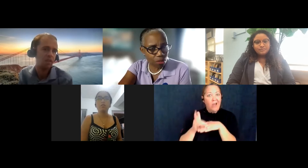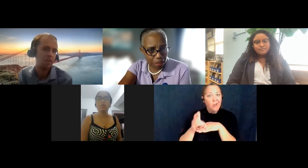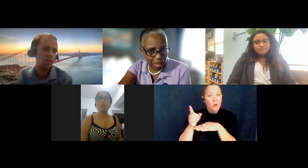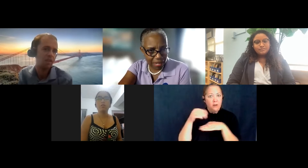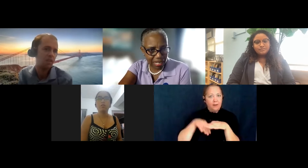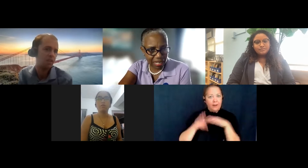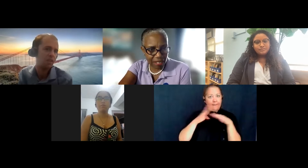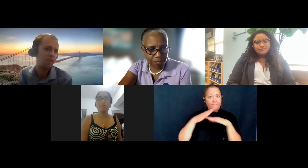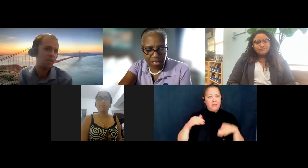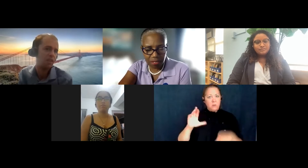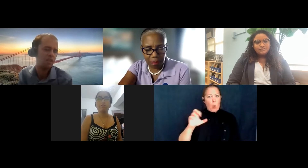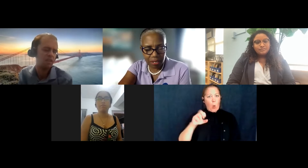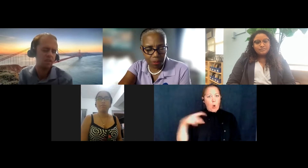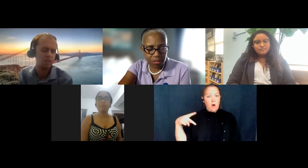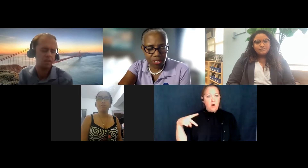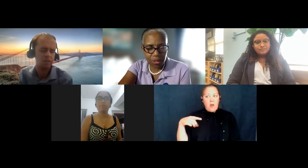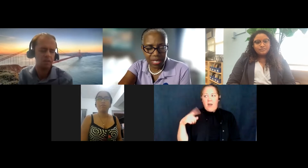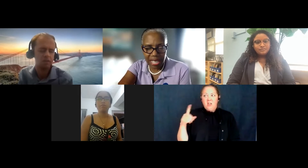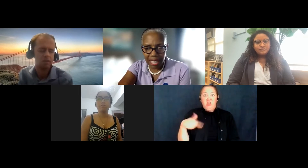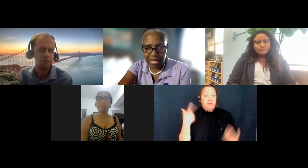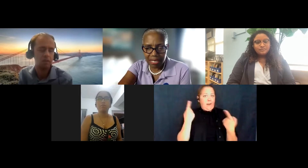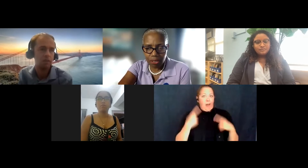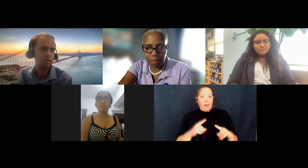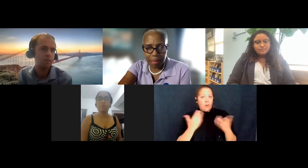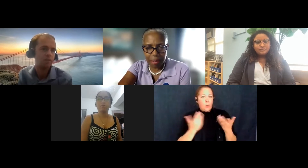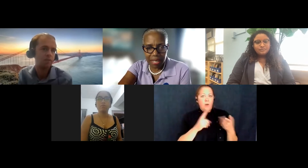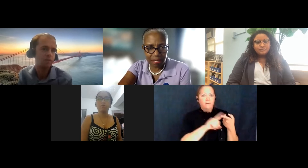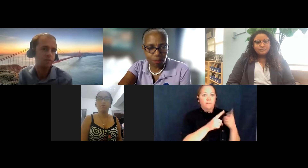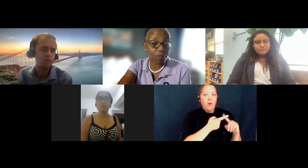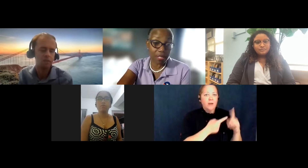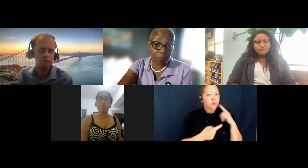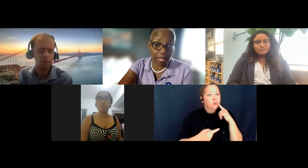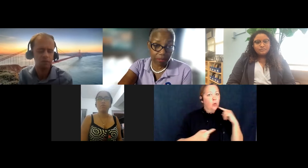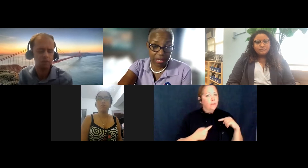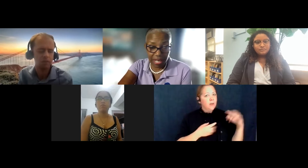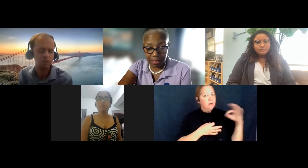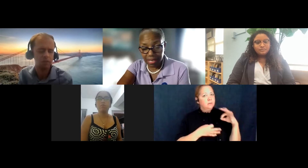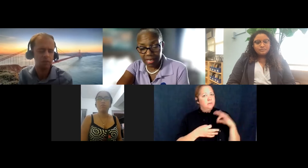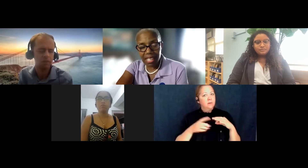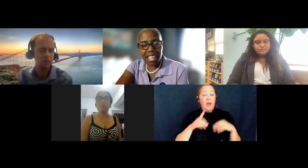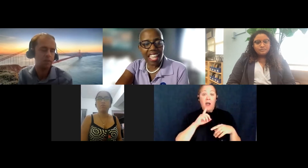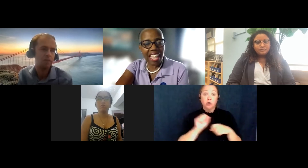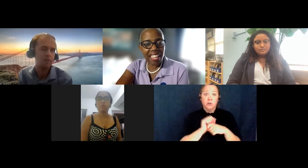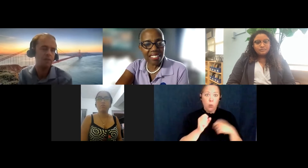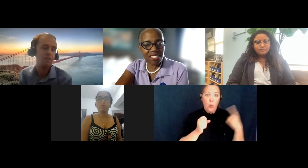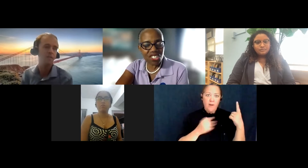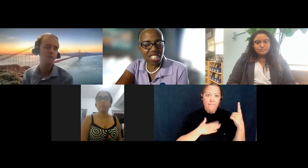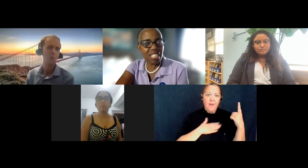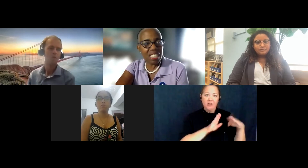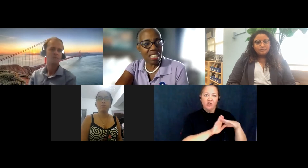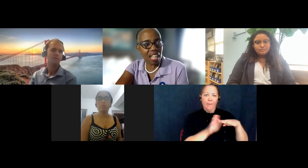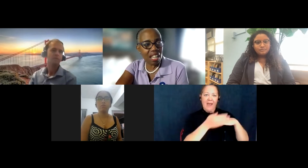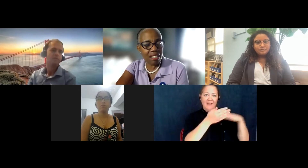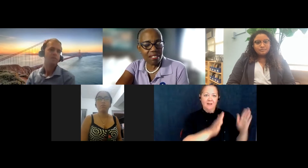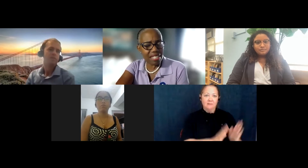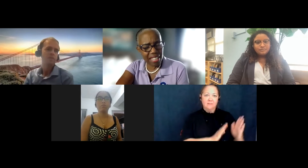me about it. A friend of mine who works for USAID had told me about it. She said that